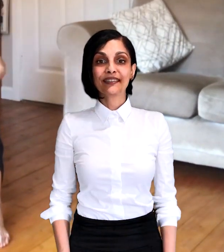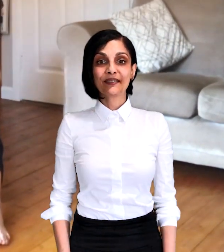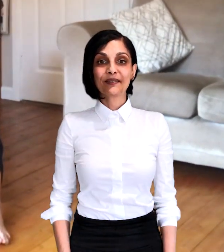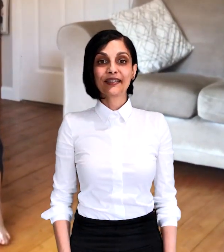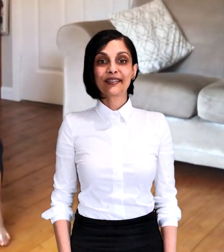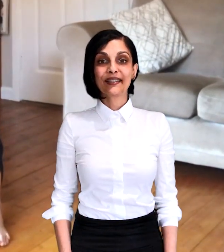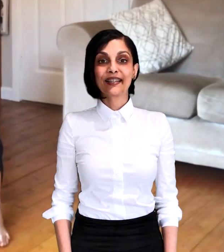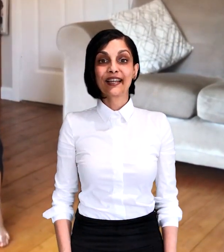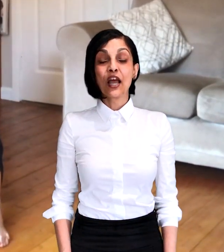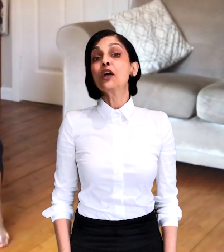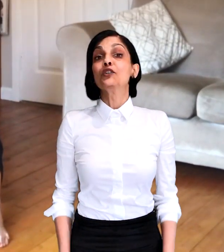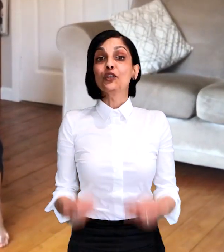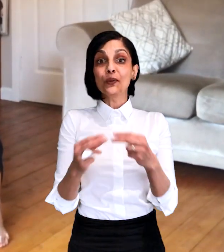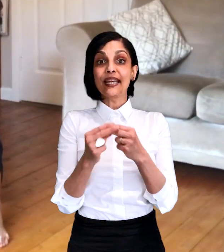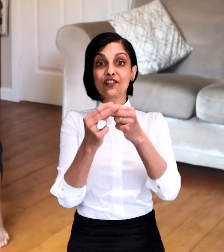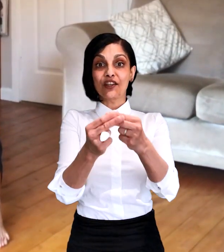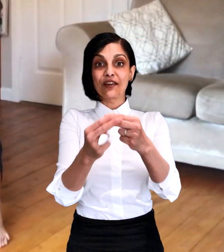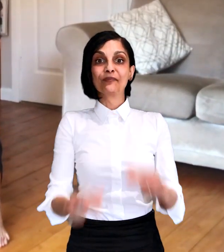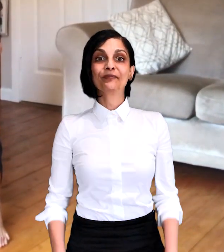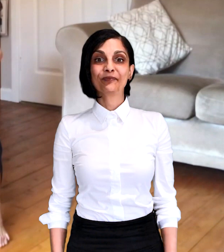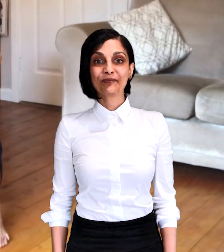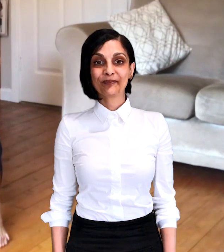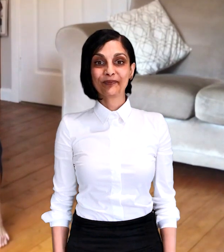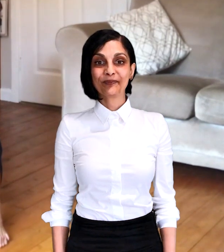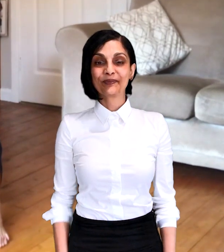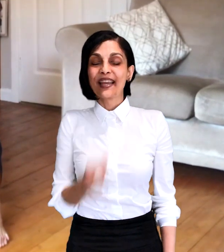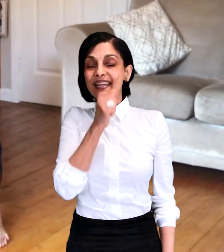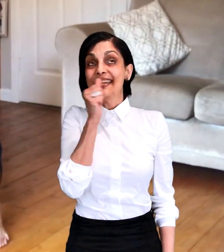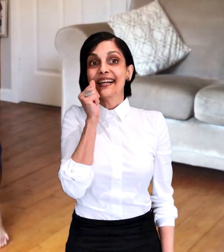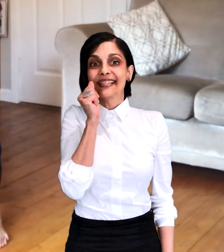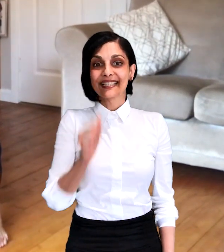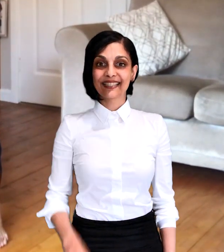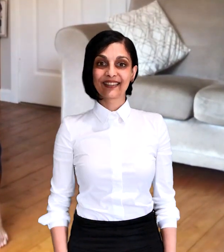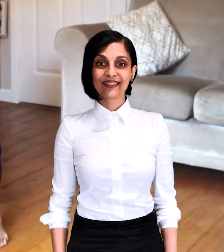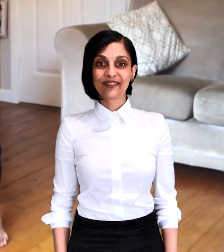you could do it to each other. Which is also nice. But remember to be gentle.